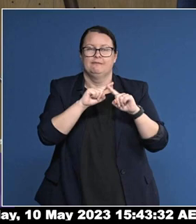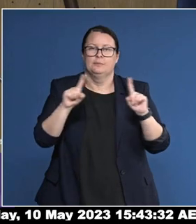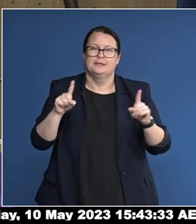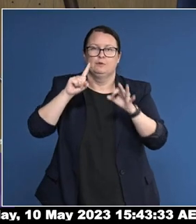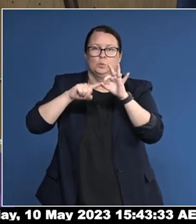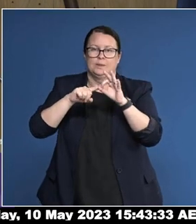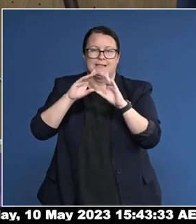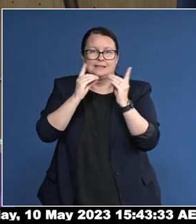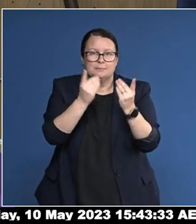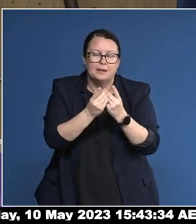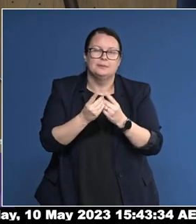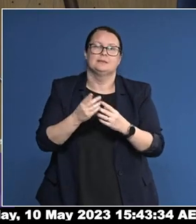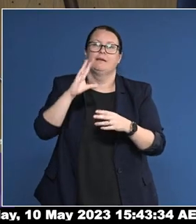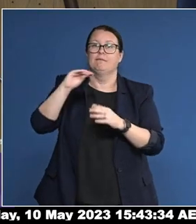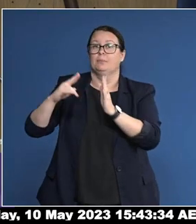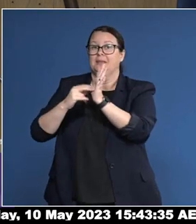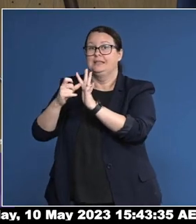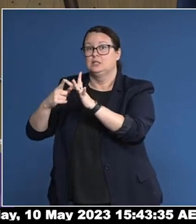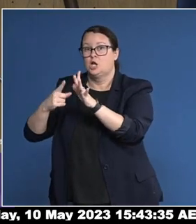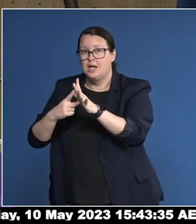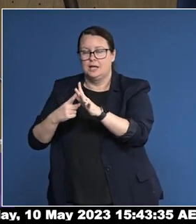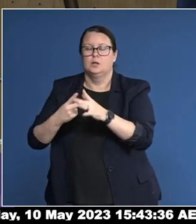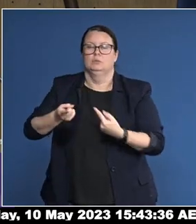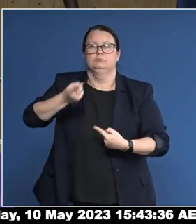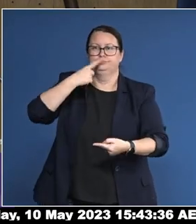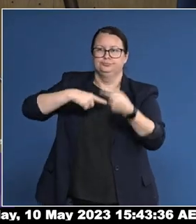who came to give evidence this week.